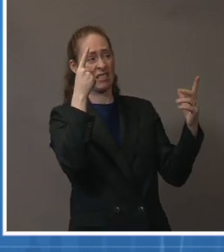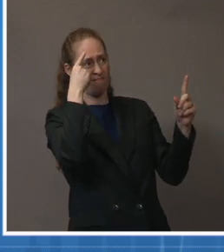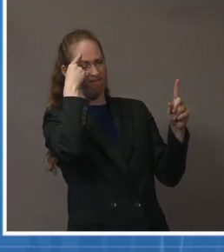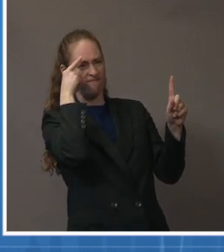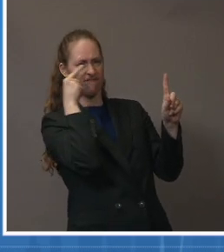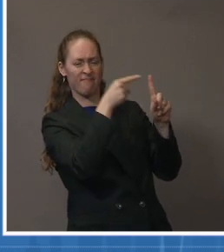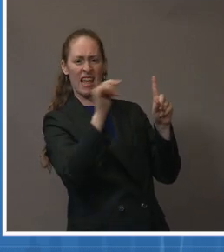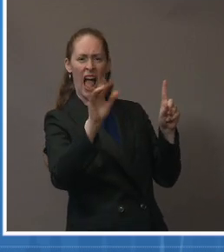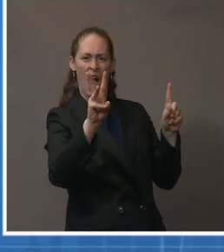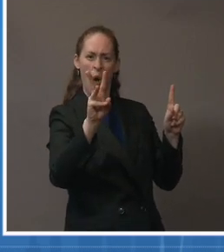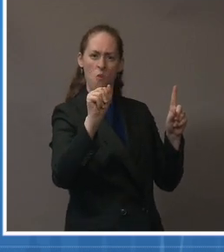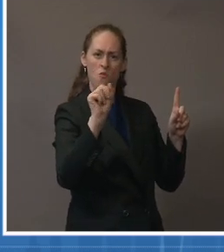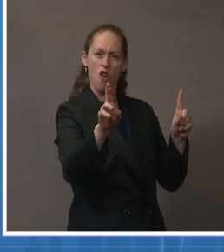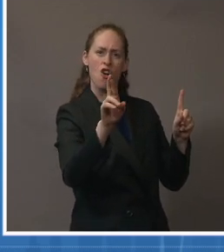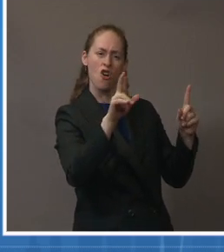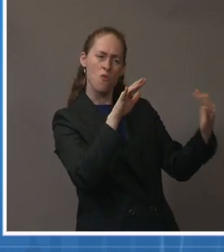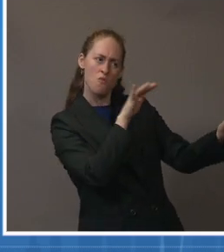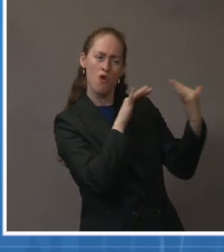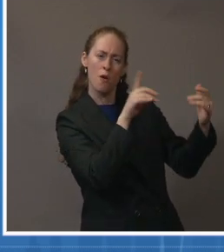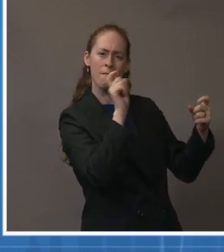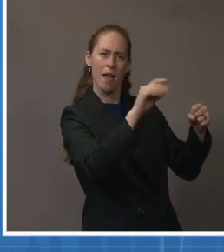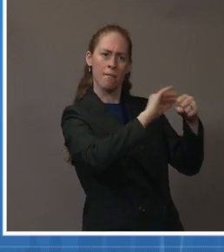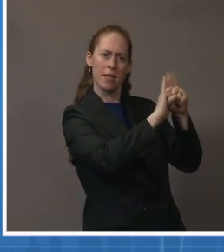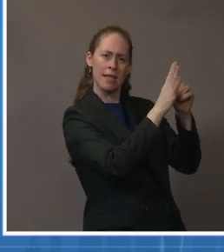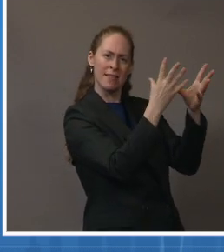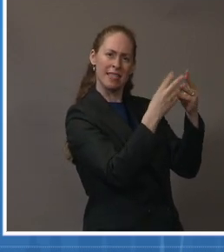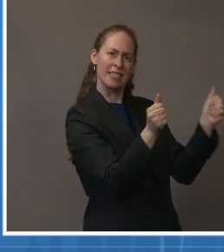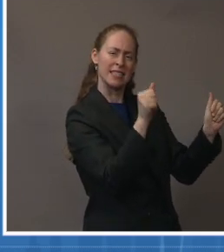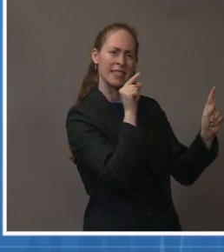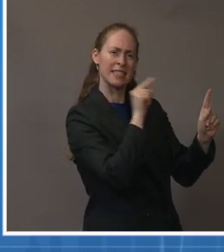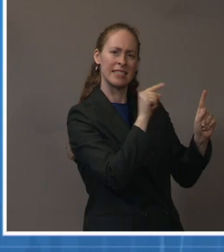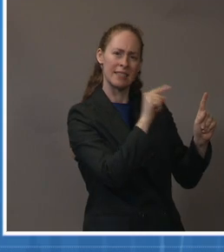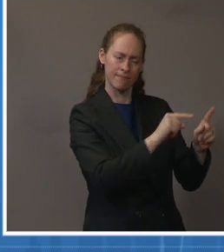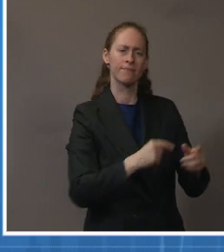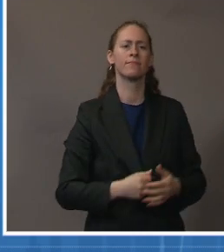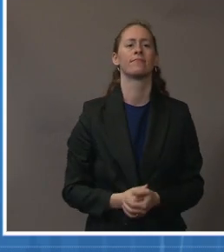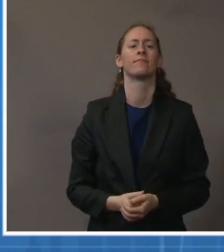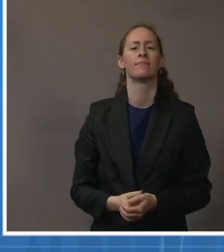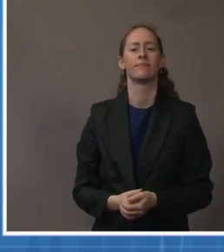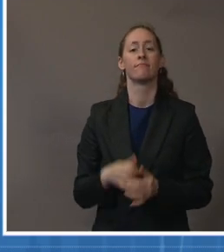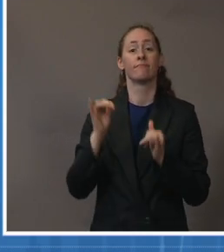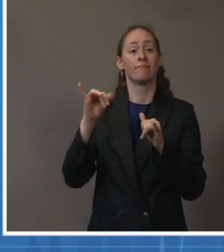We have spent each and every day of the last four and a half months executing against that strategy.